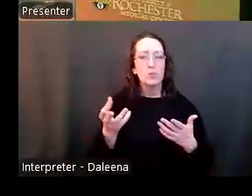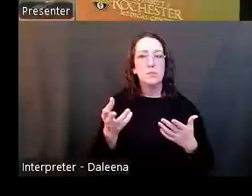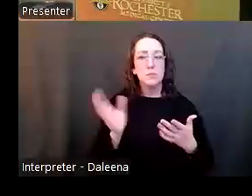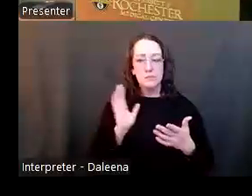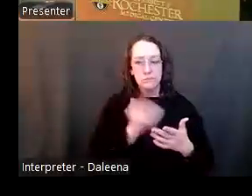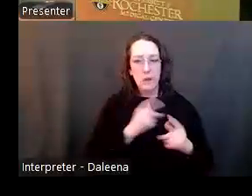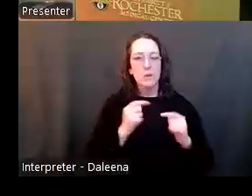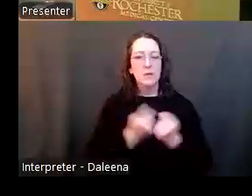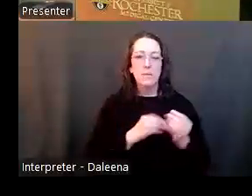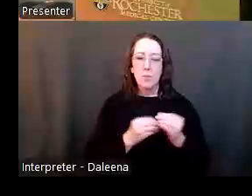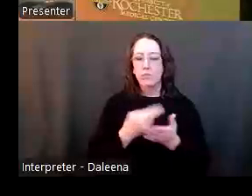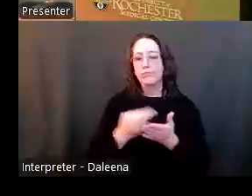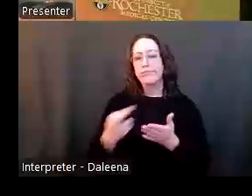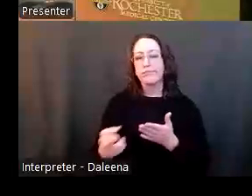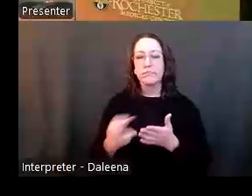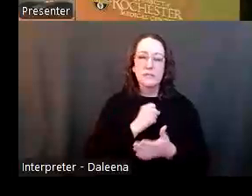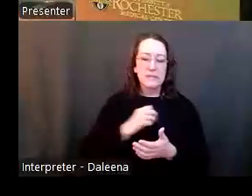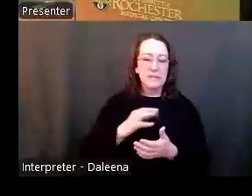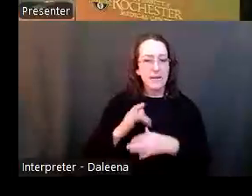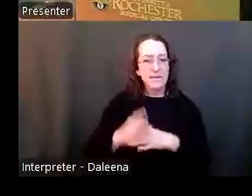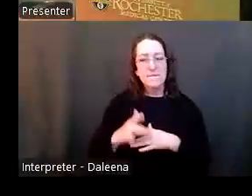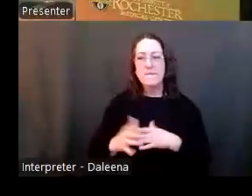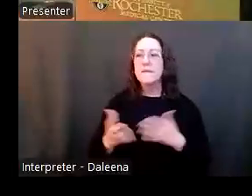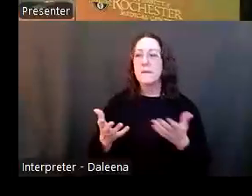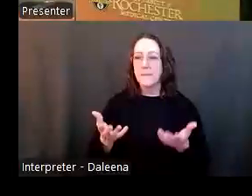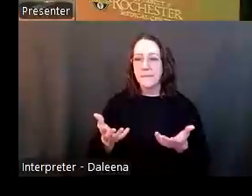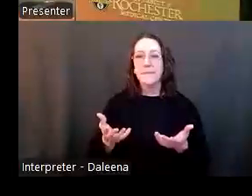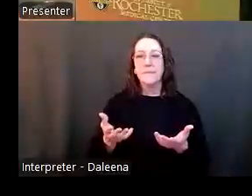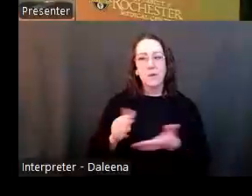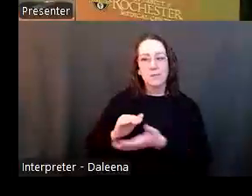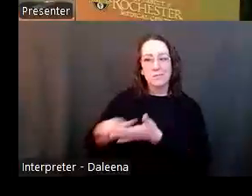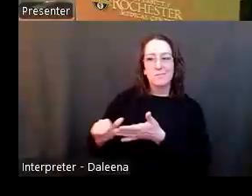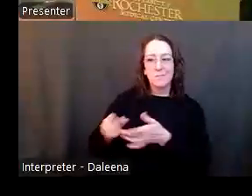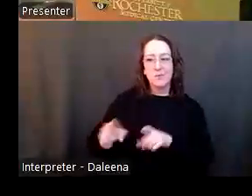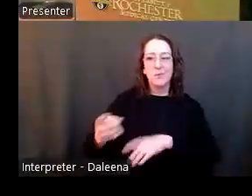more resources more staff available when they are discharged during the day than on an off shift as